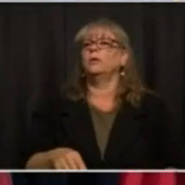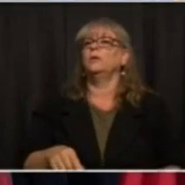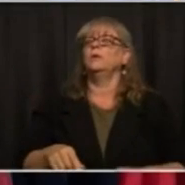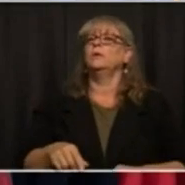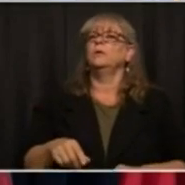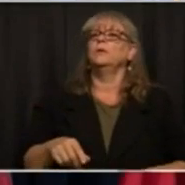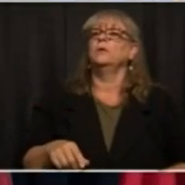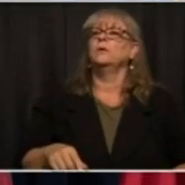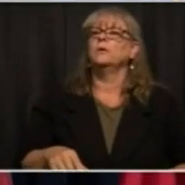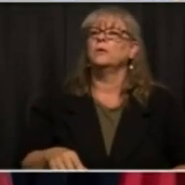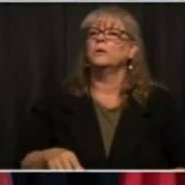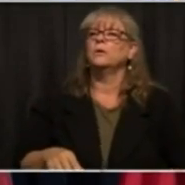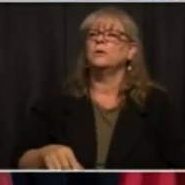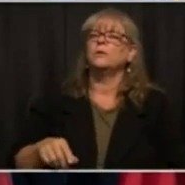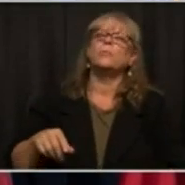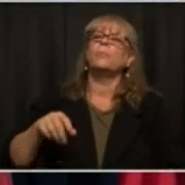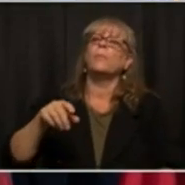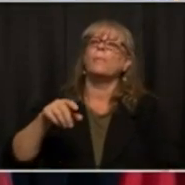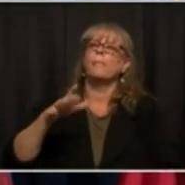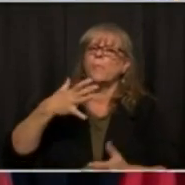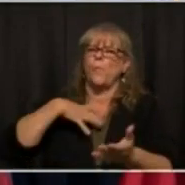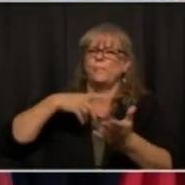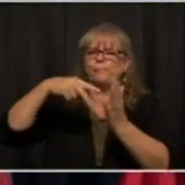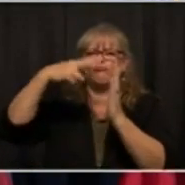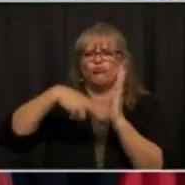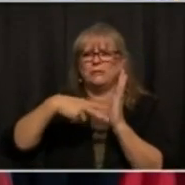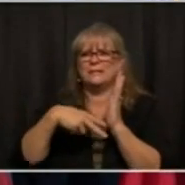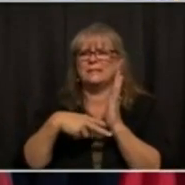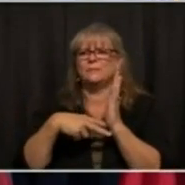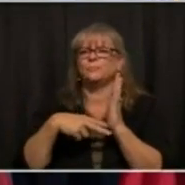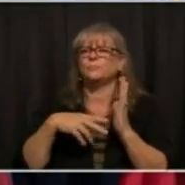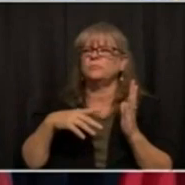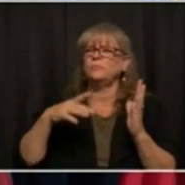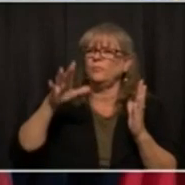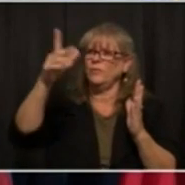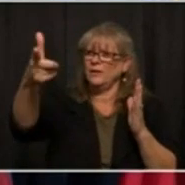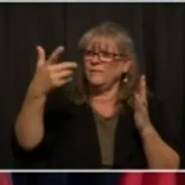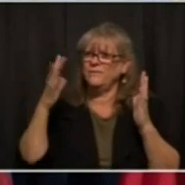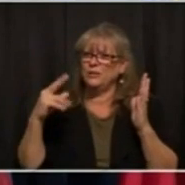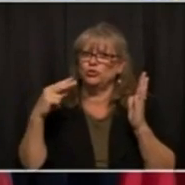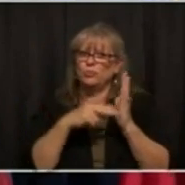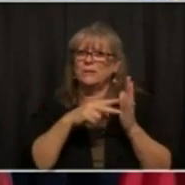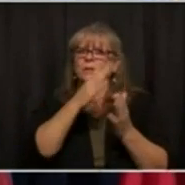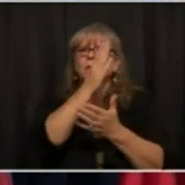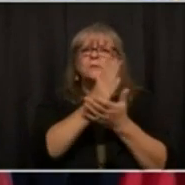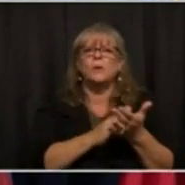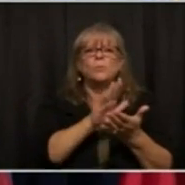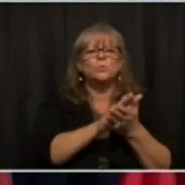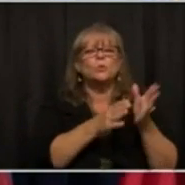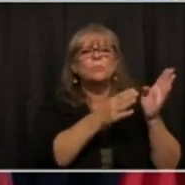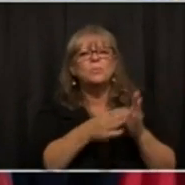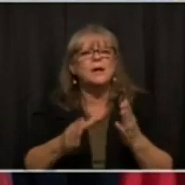THEY KNOW THAT COULD TAKE MORE THAN A YEAR, BUT BELIEVE WAITING THAT YEAR IS NECESSARY. SO FAMILIES WITH KIDS IN